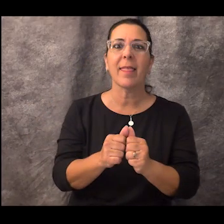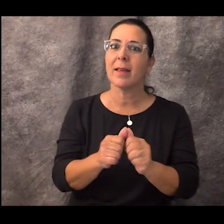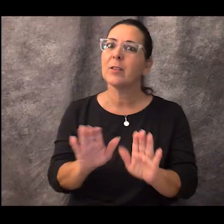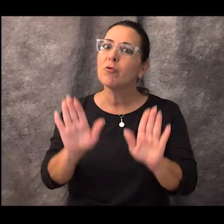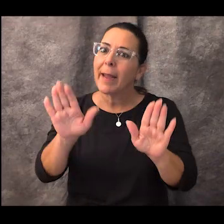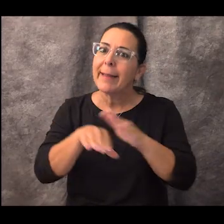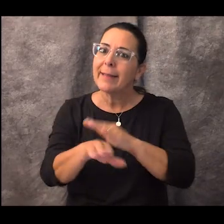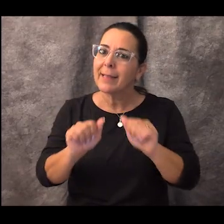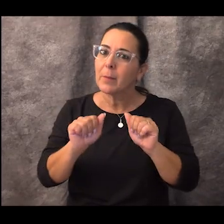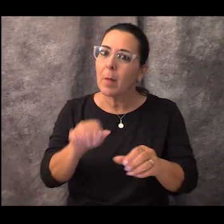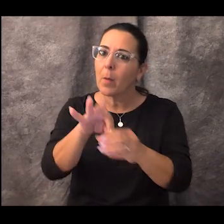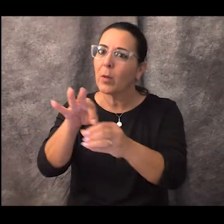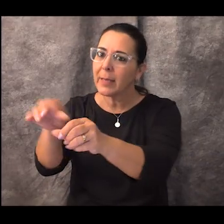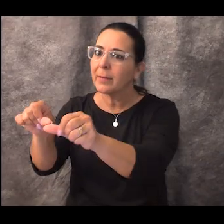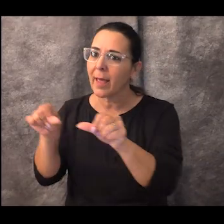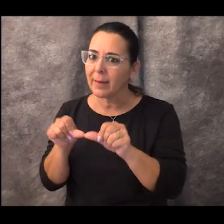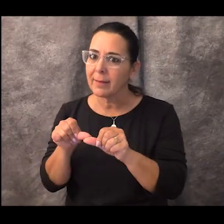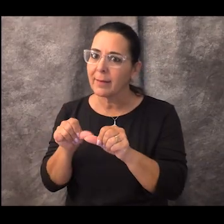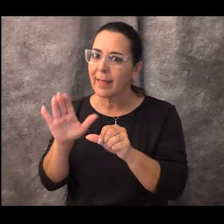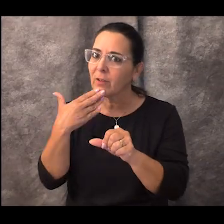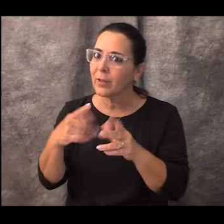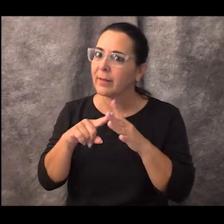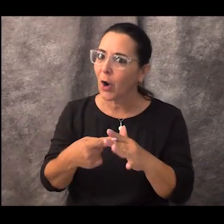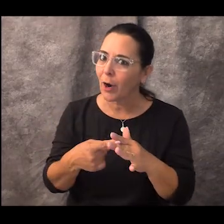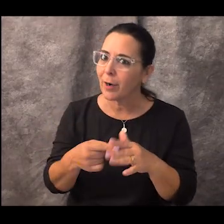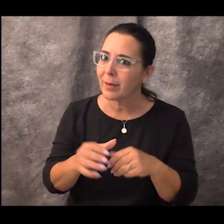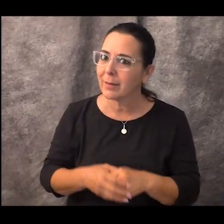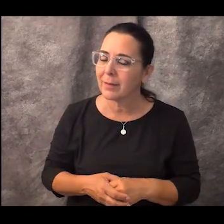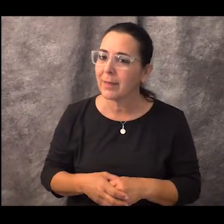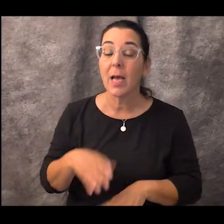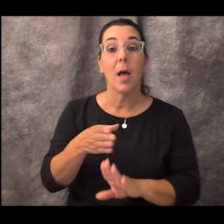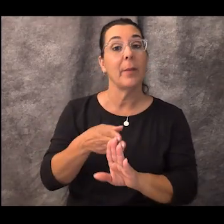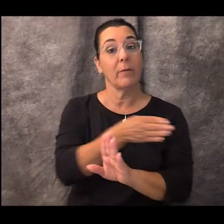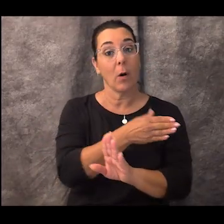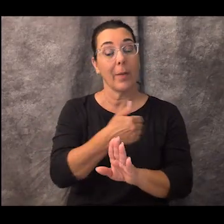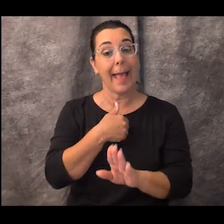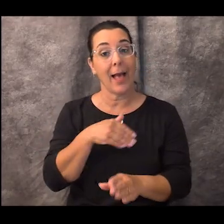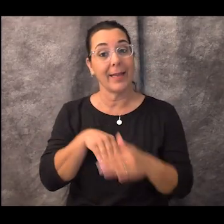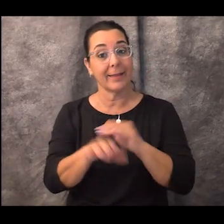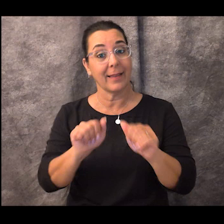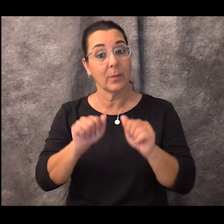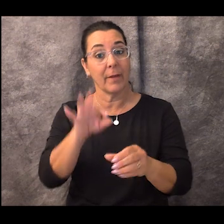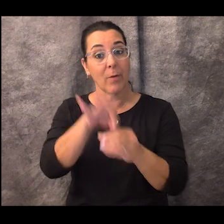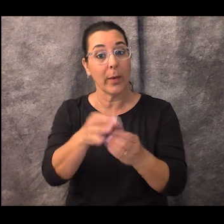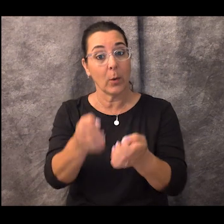It's wild if you think about what we had before we had accessible voting equipment. And like what people with disabilities were doing.